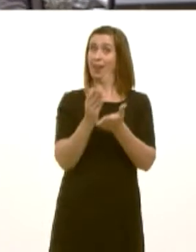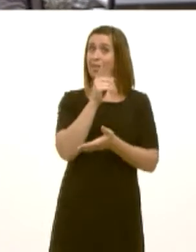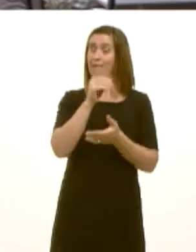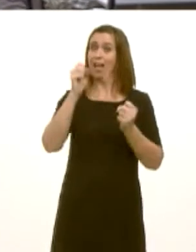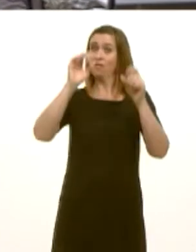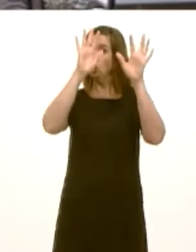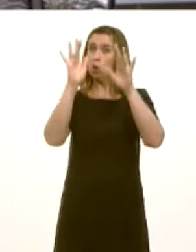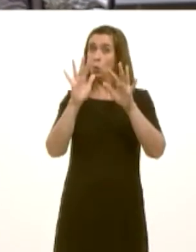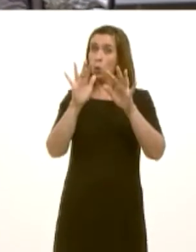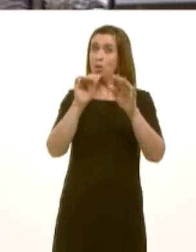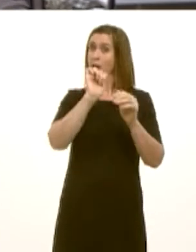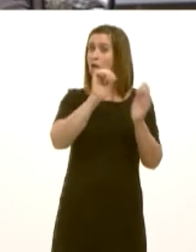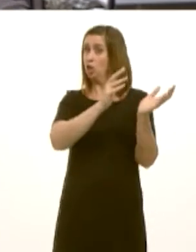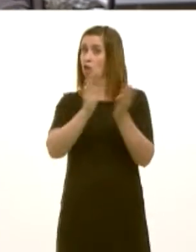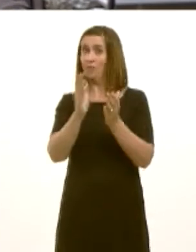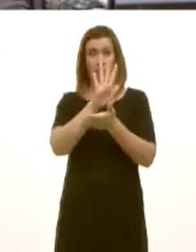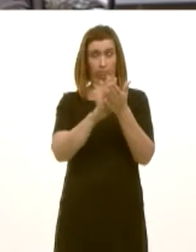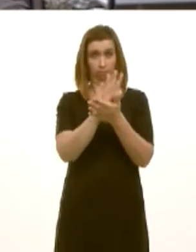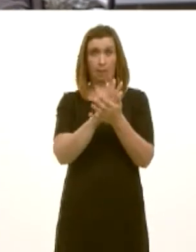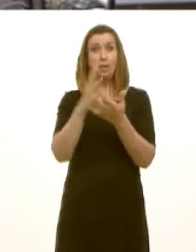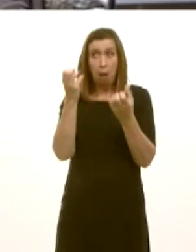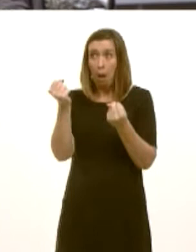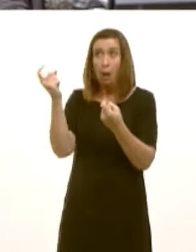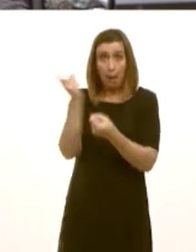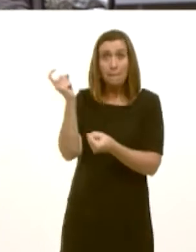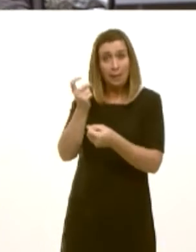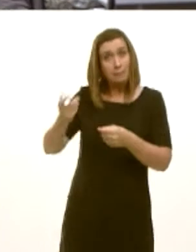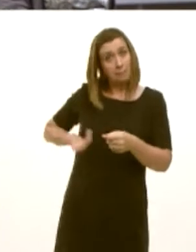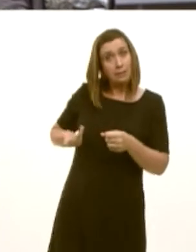of courseóso, there is investment coming into the north.